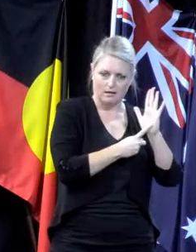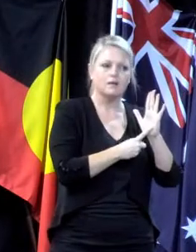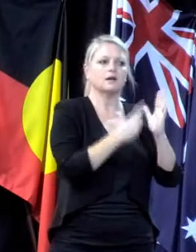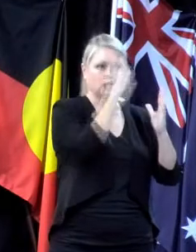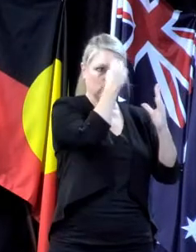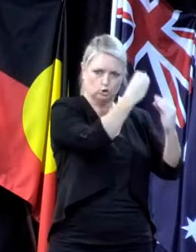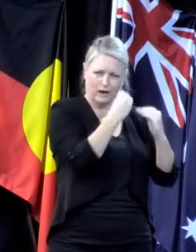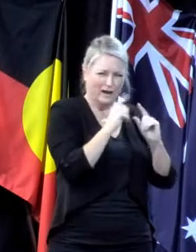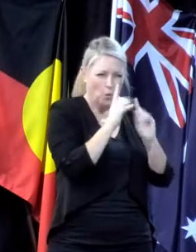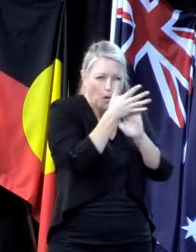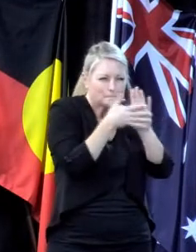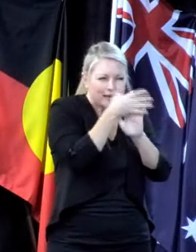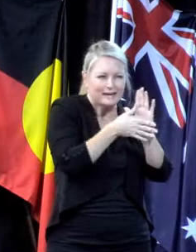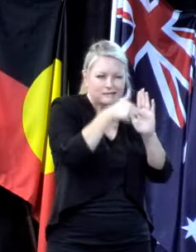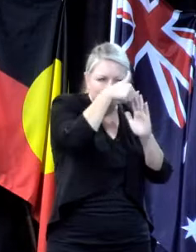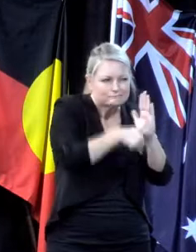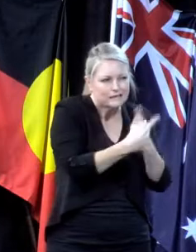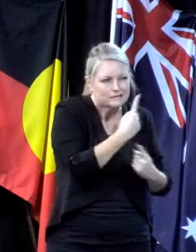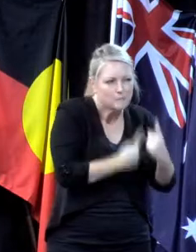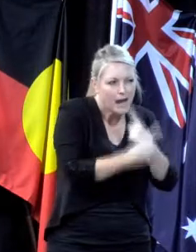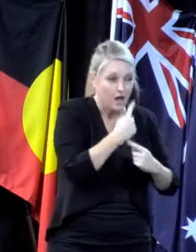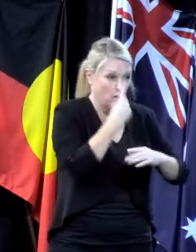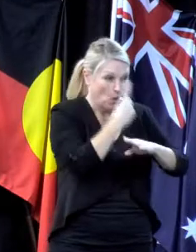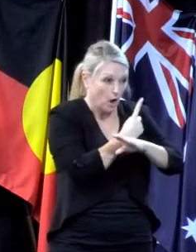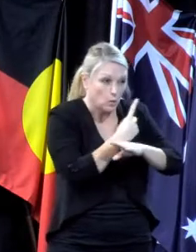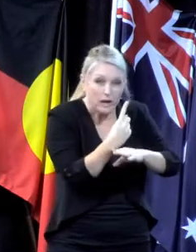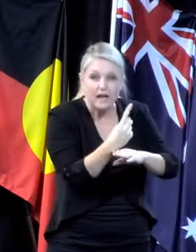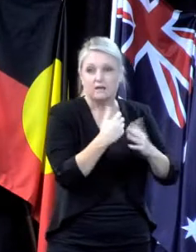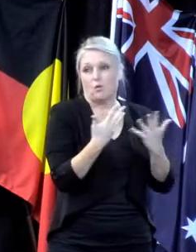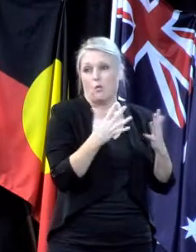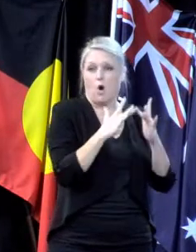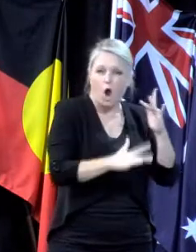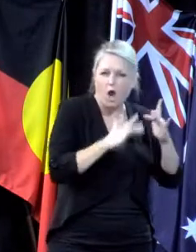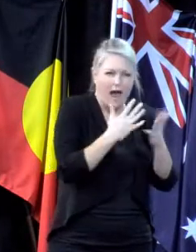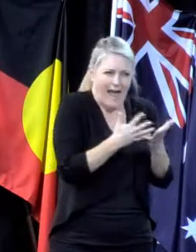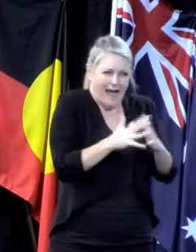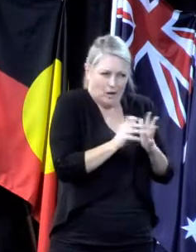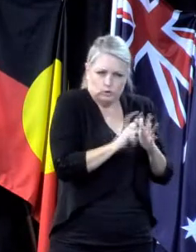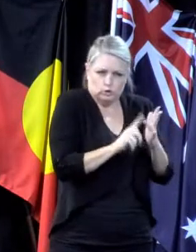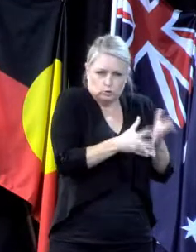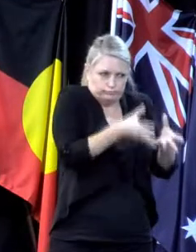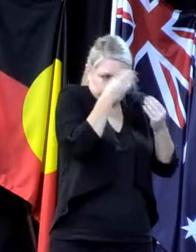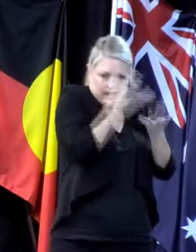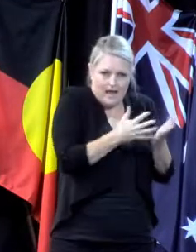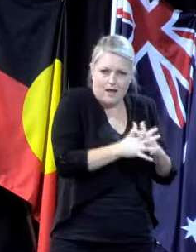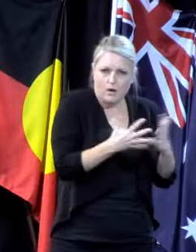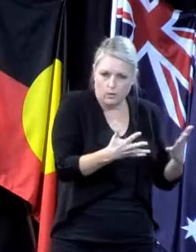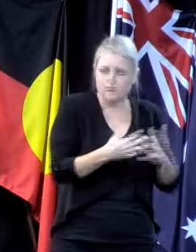what are we talking? Are we talking a week's course? Are we talking online? What is it? What was it?